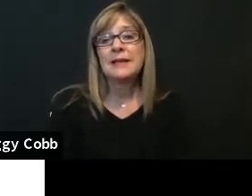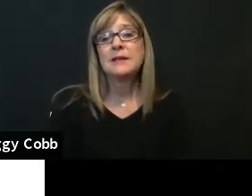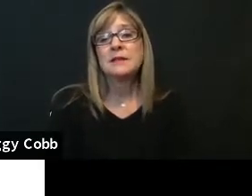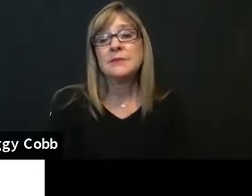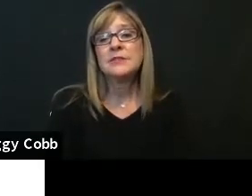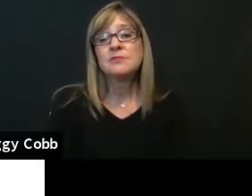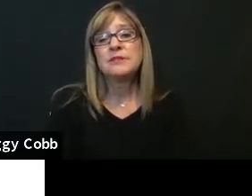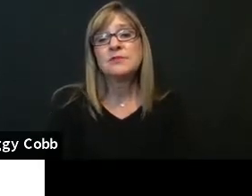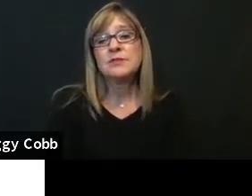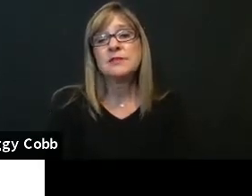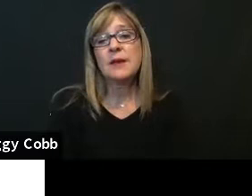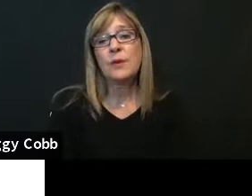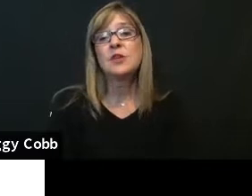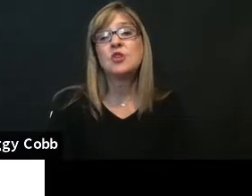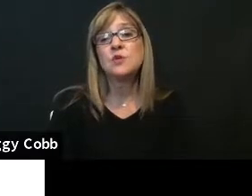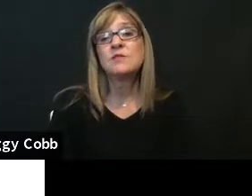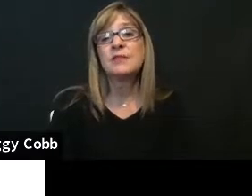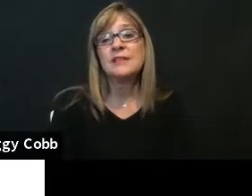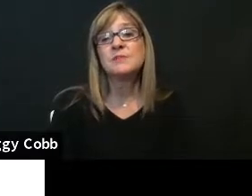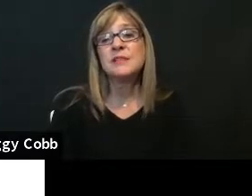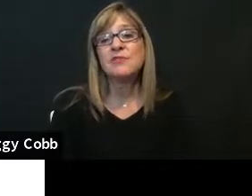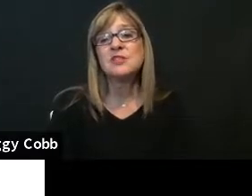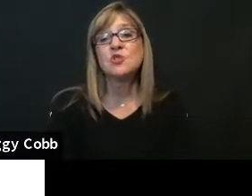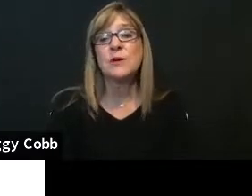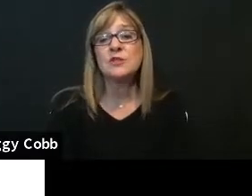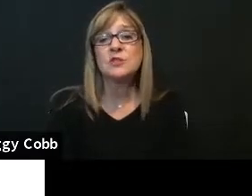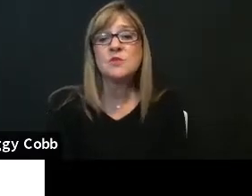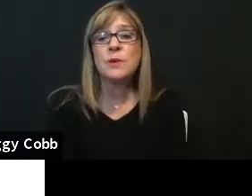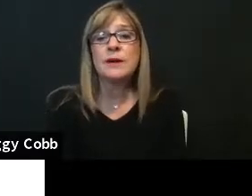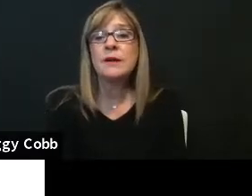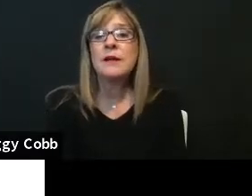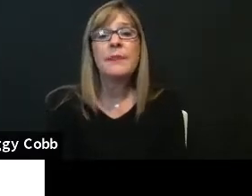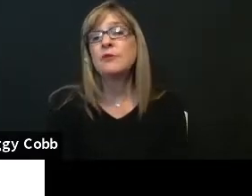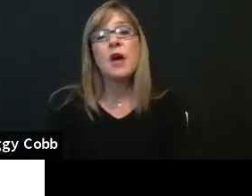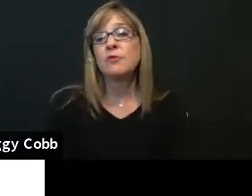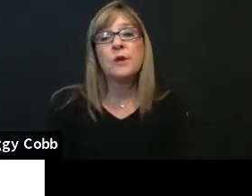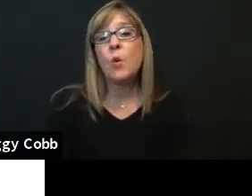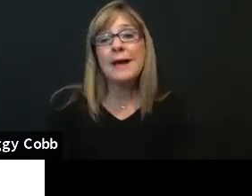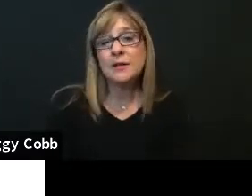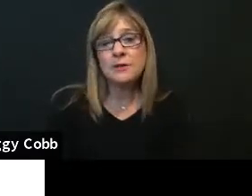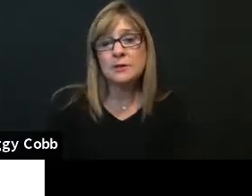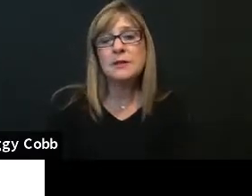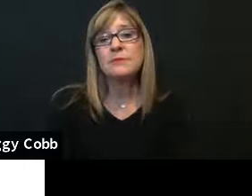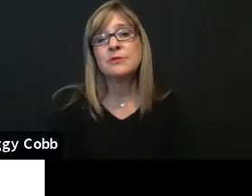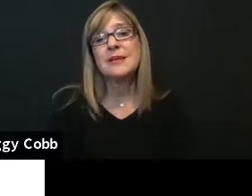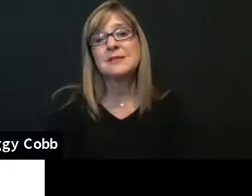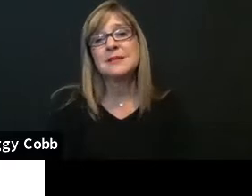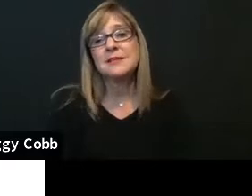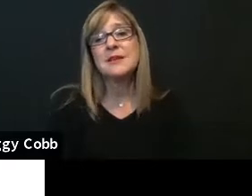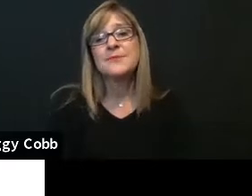like limited resources that we can use for these specific situations where they're not required in most cases.